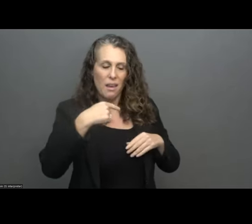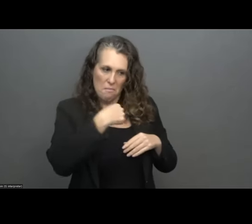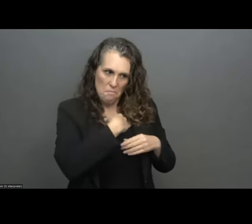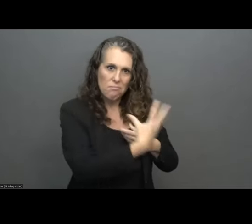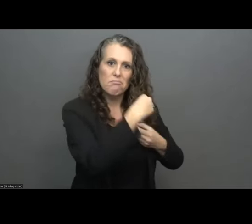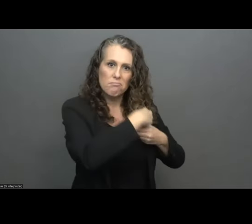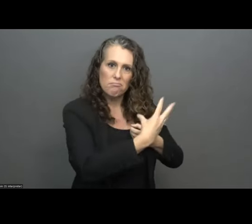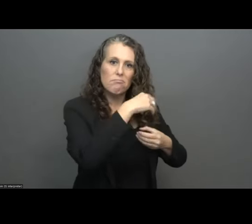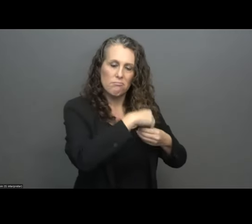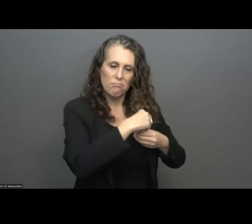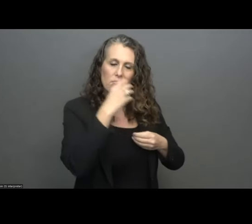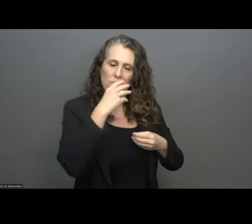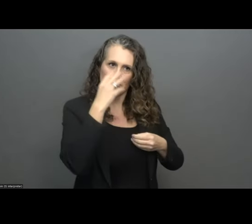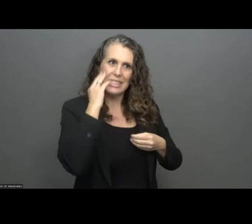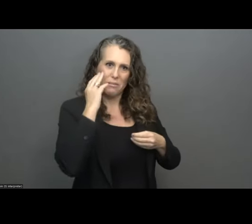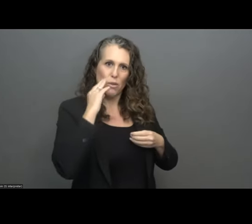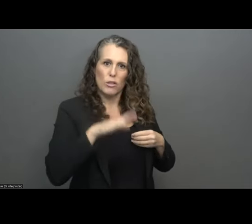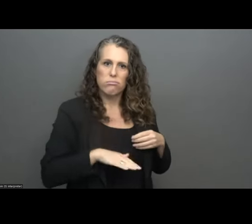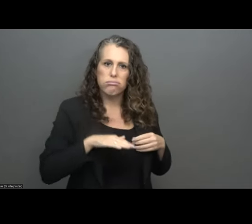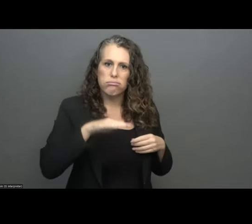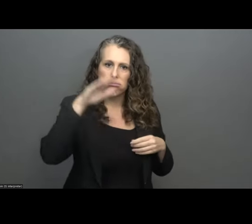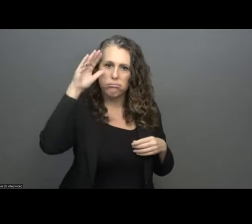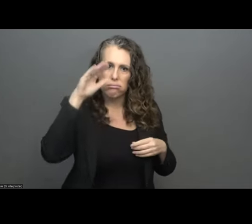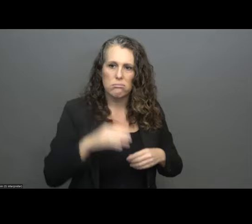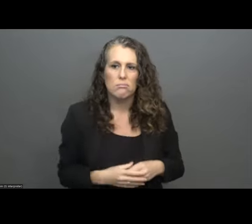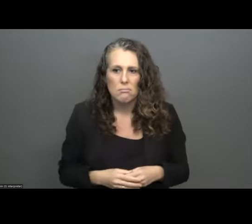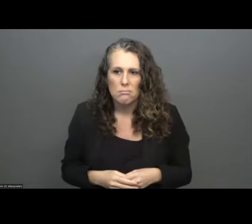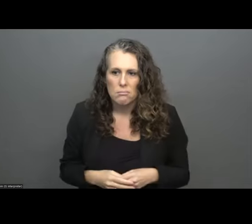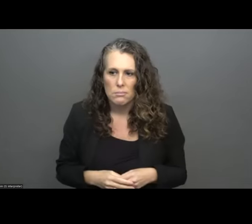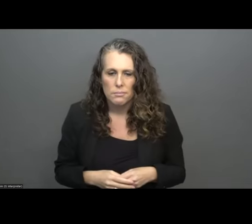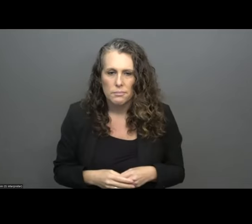secondly, it's something that we've been building over the last 12 years that I've